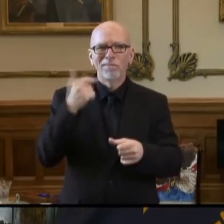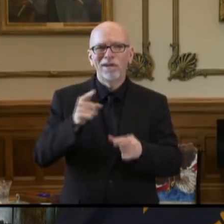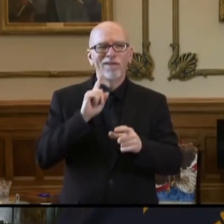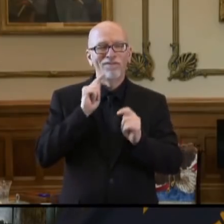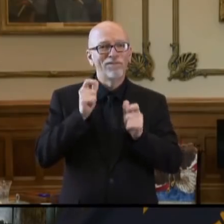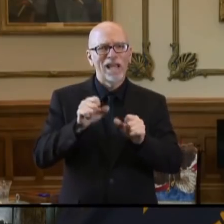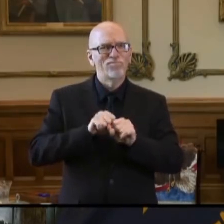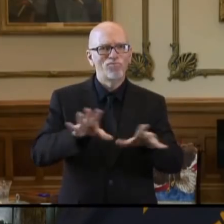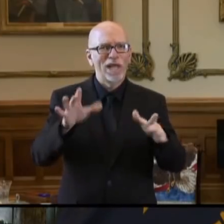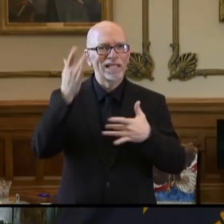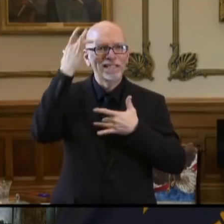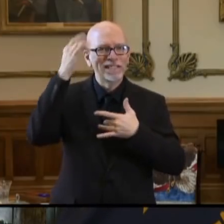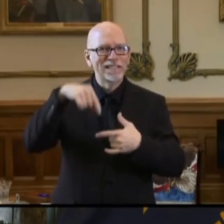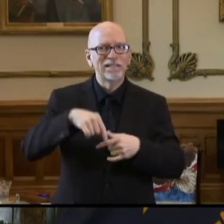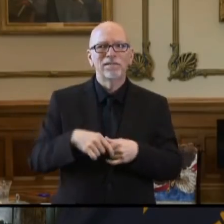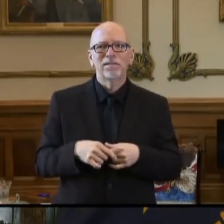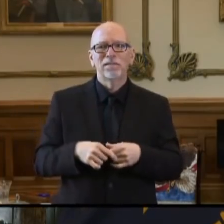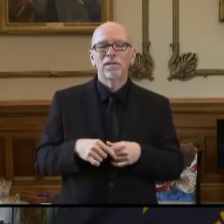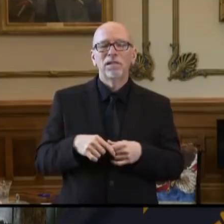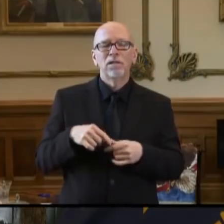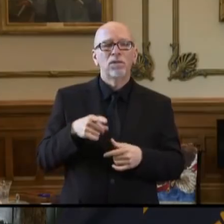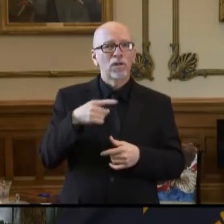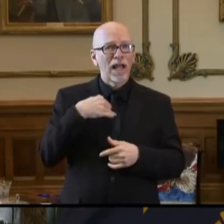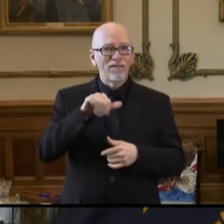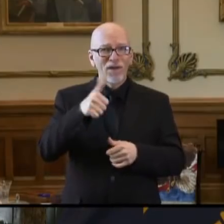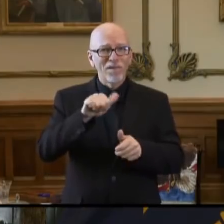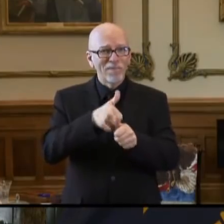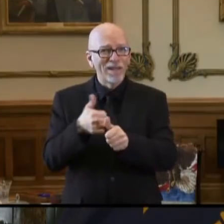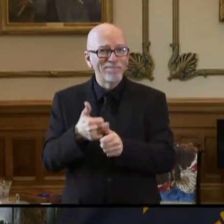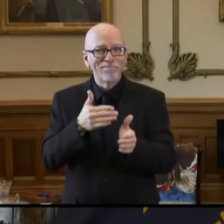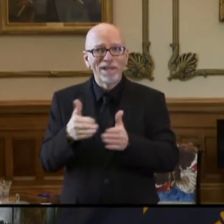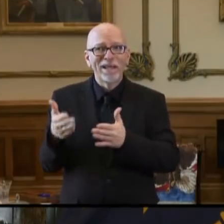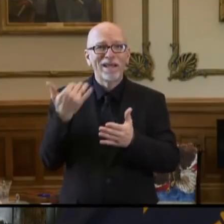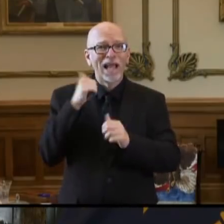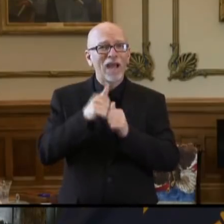NOT BE THE QUICKEST WAY TO ADDRESS THEIR CONCERNS AS THIS IS SUCH A FAST SPREADING